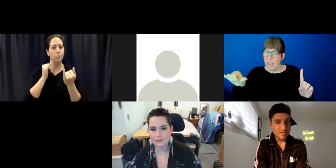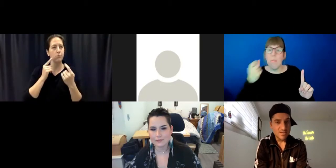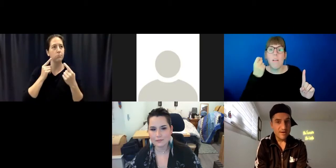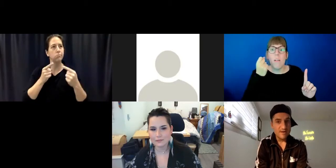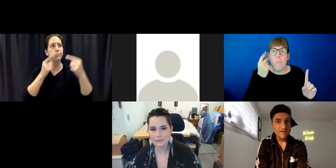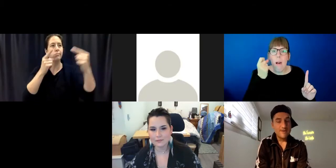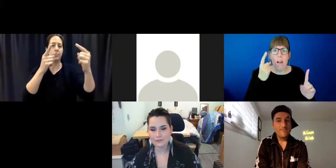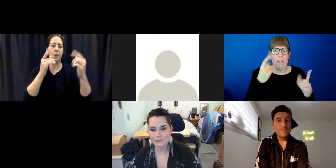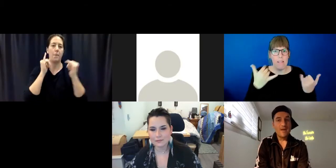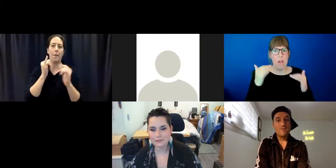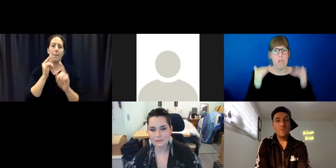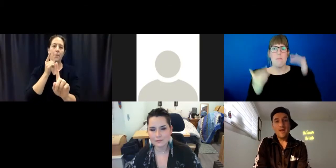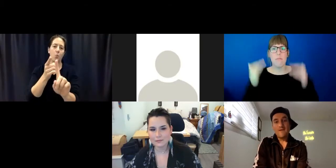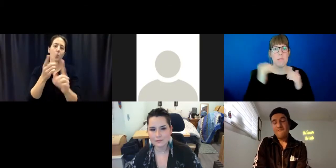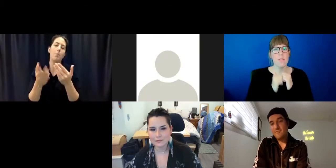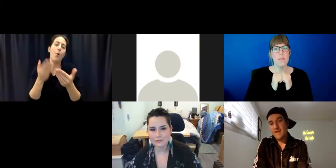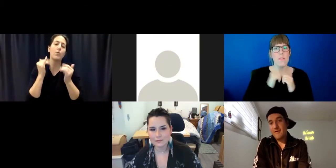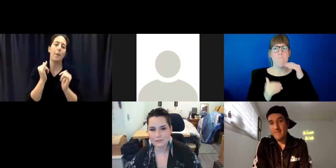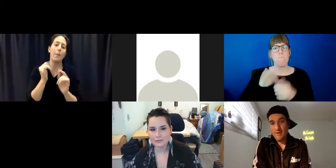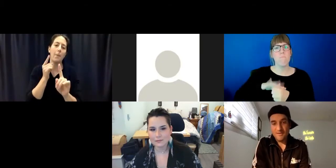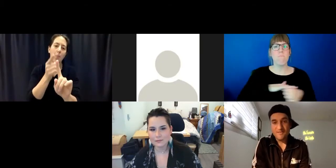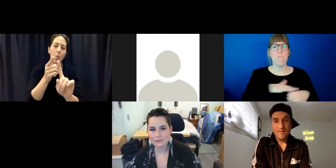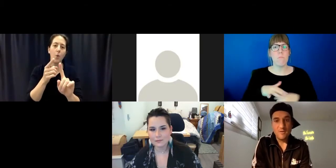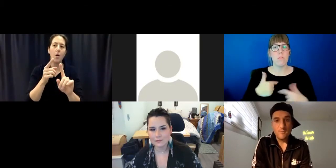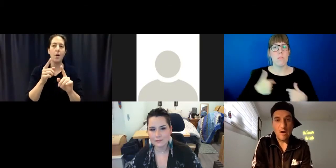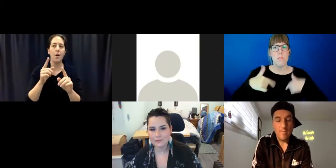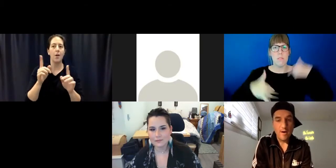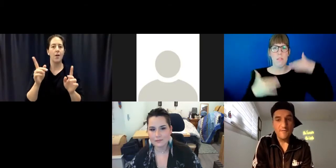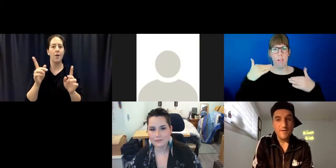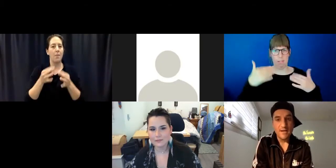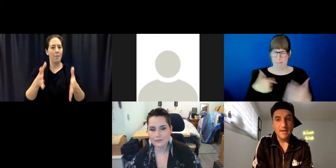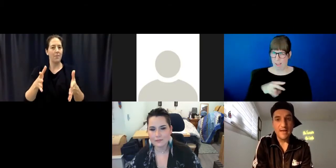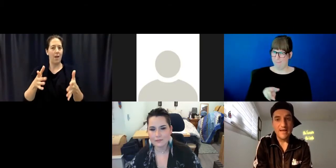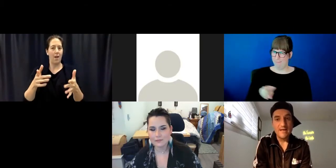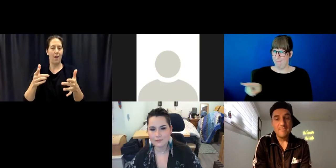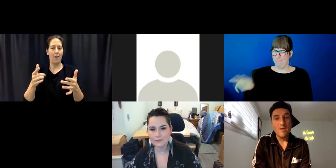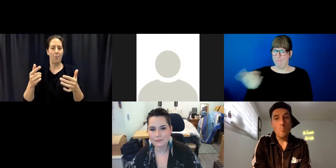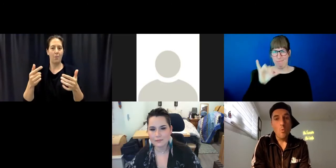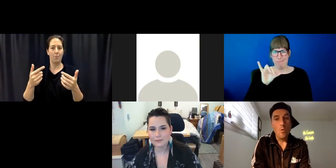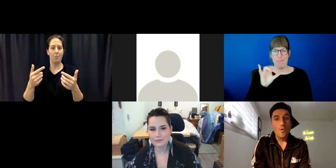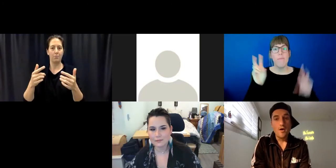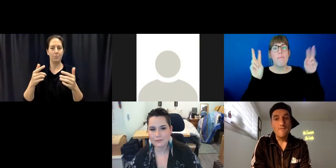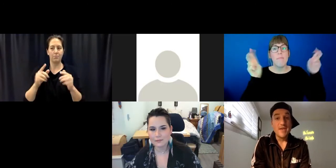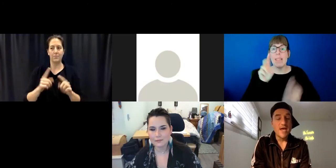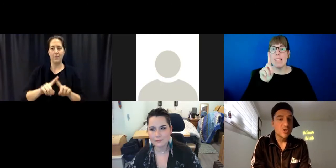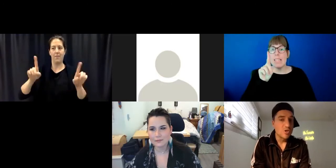EACH OTHER. SO WHEN I FOUND OUT ABOUT DISABILITY WITHOUT POVERTY, IT BEING MORE OF A NATIONAL